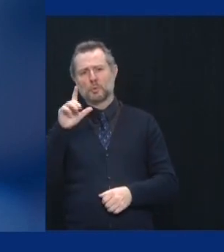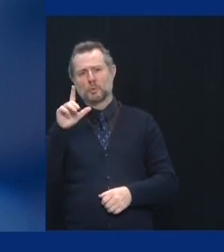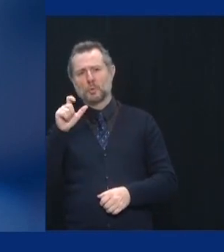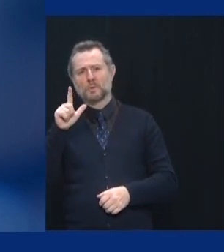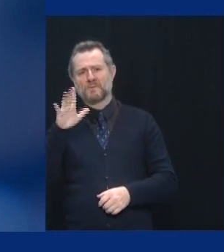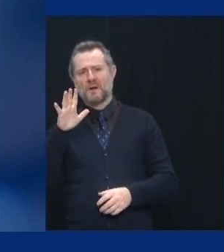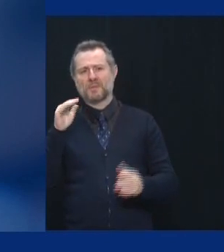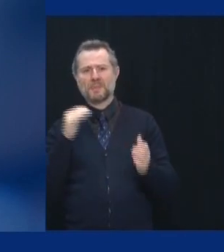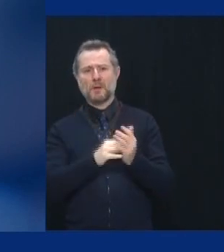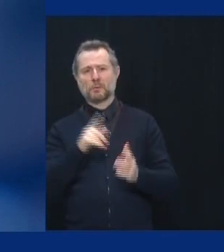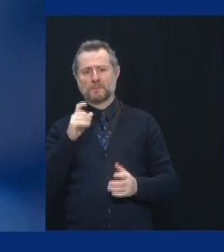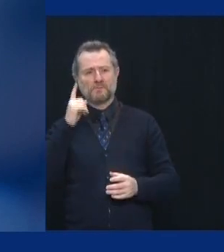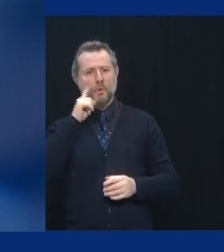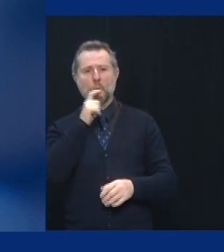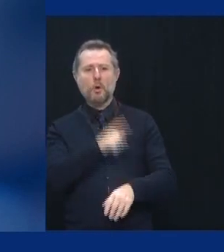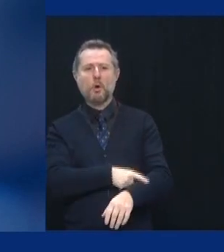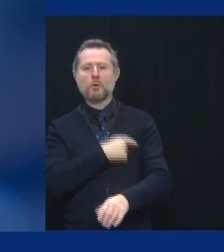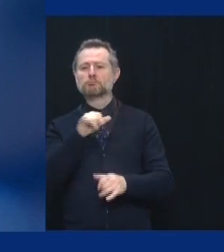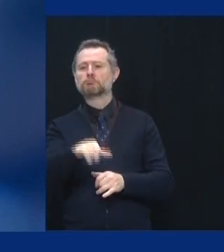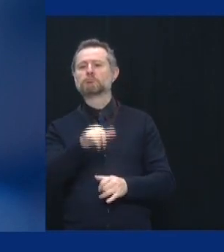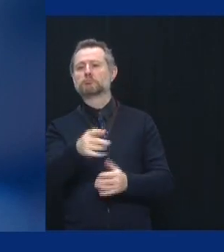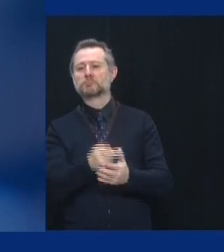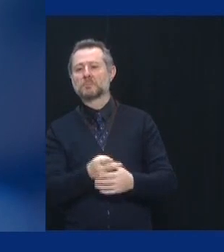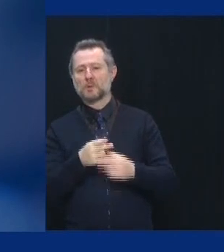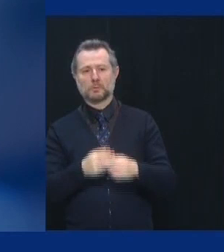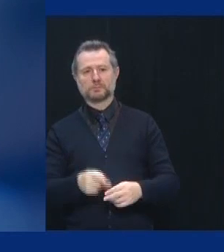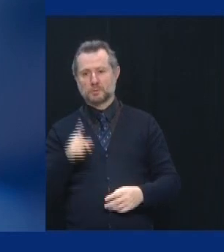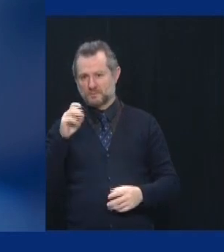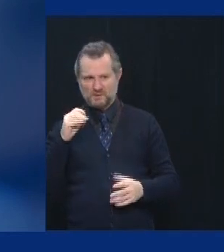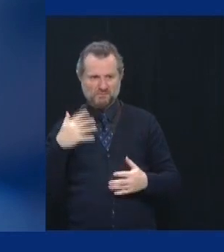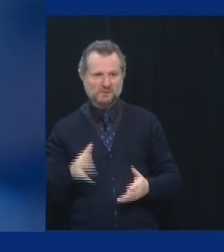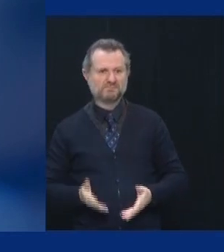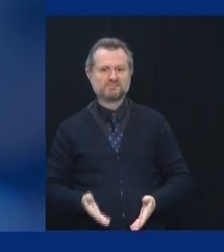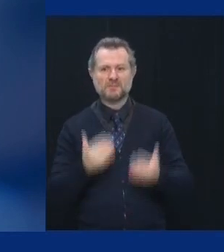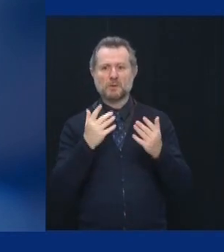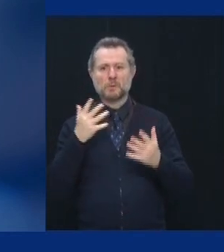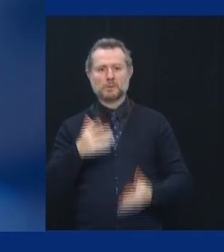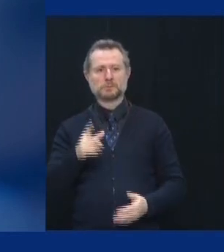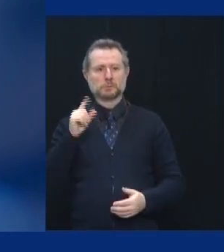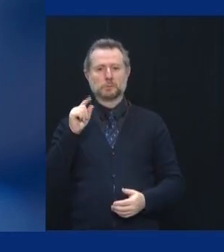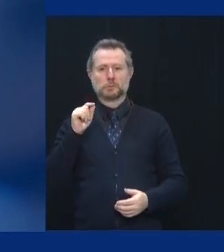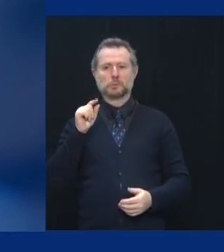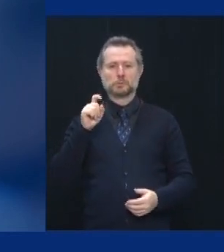FACILITIES.ff2P WE HAD SET ASIDE 225,000 DOSES